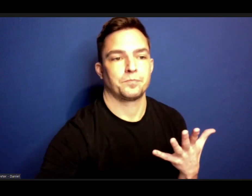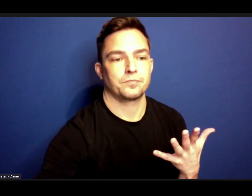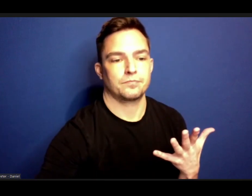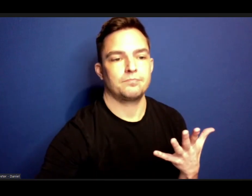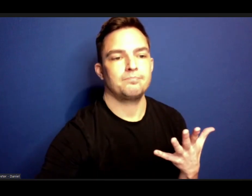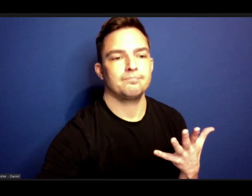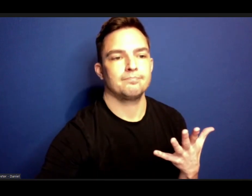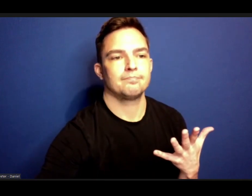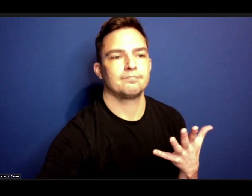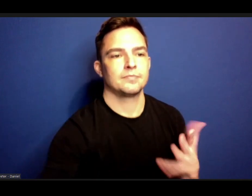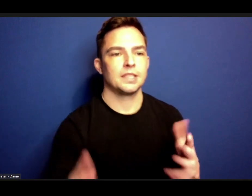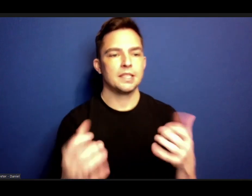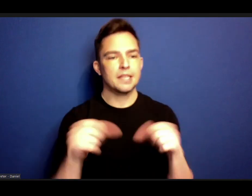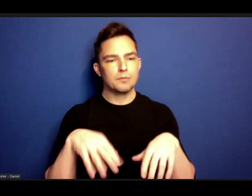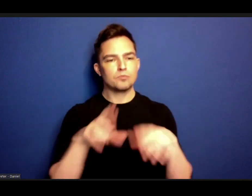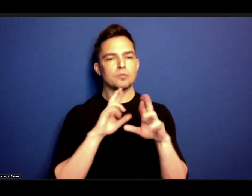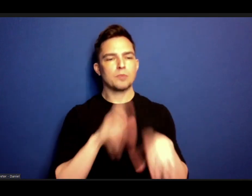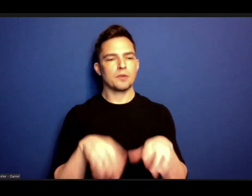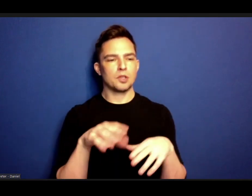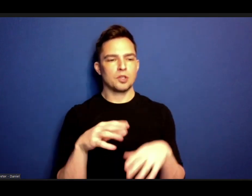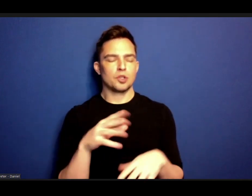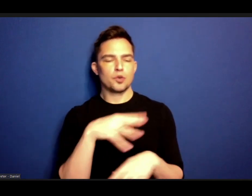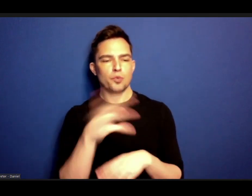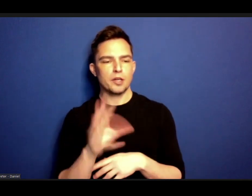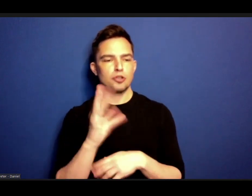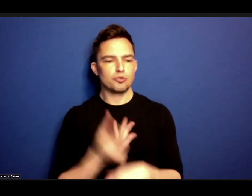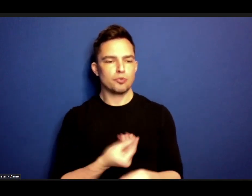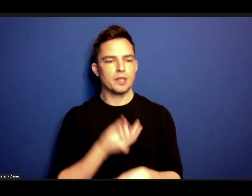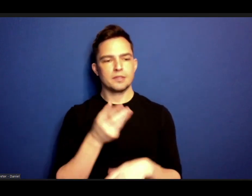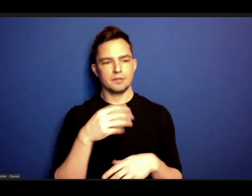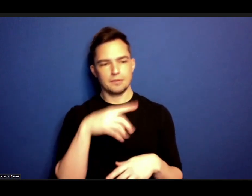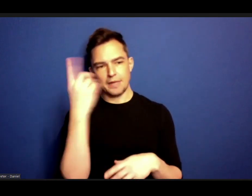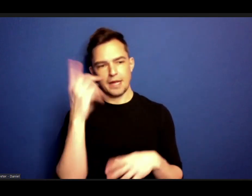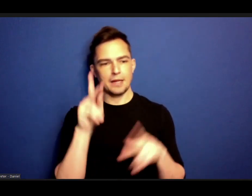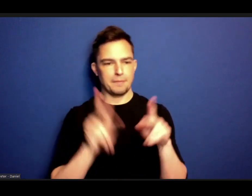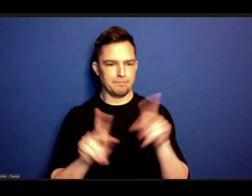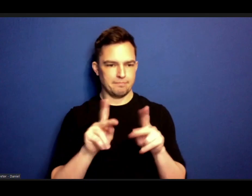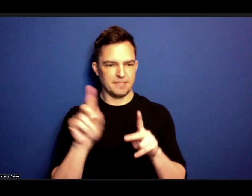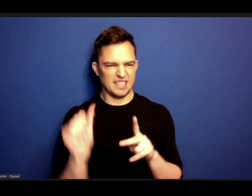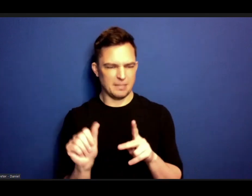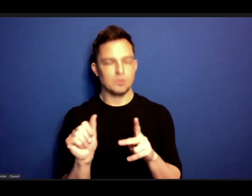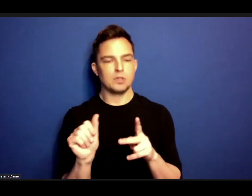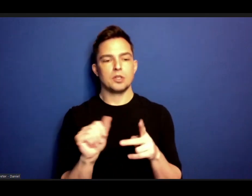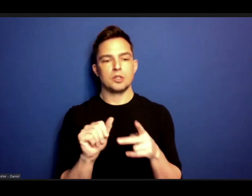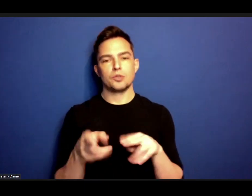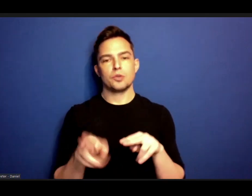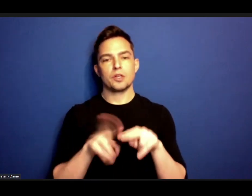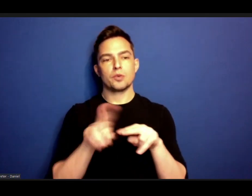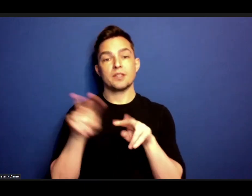from disabled, queer trans black people to increased surveillance and the role of research